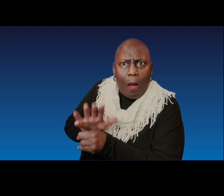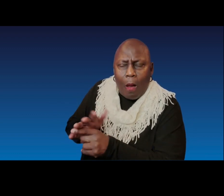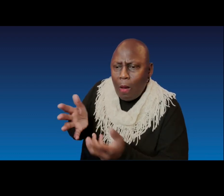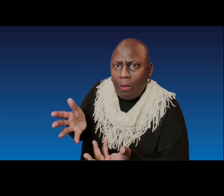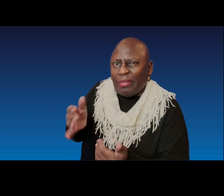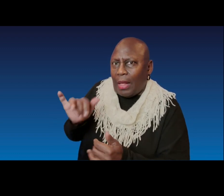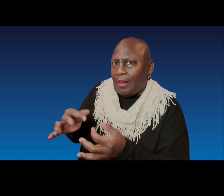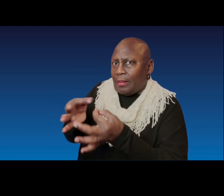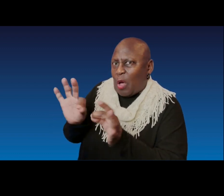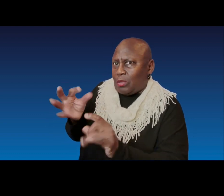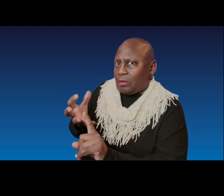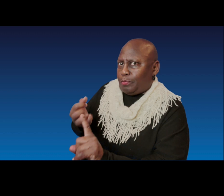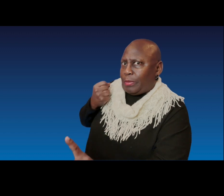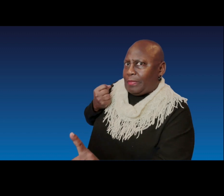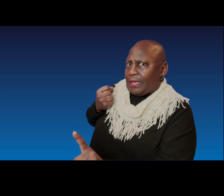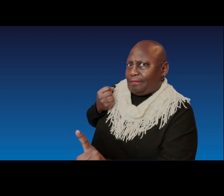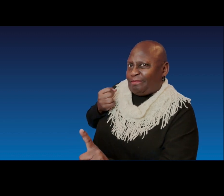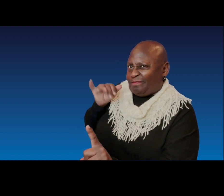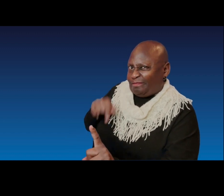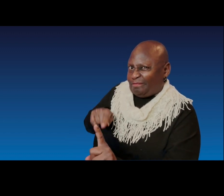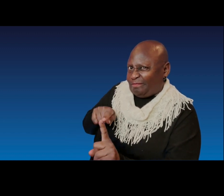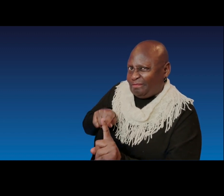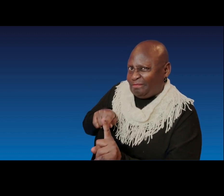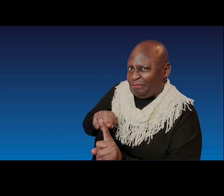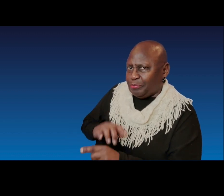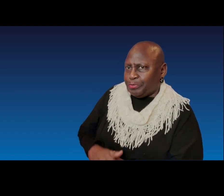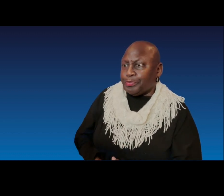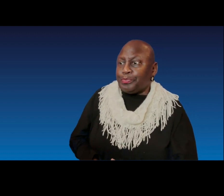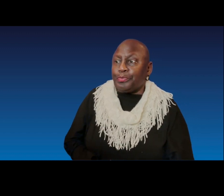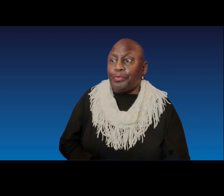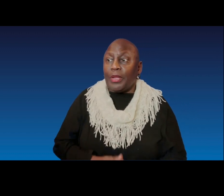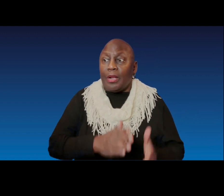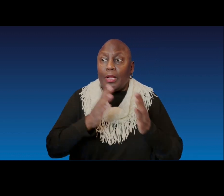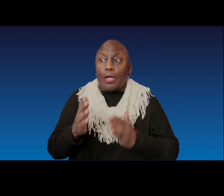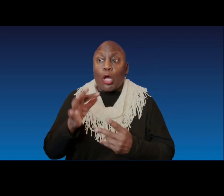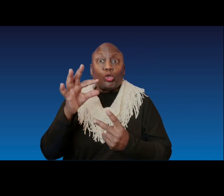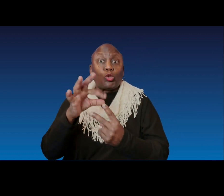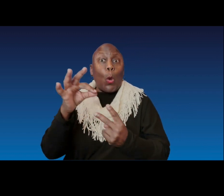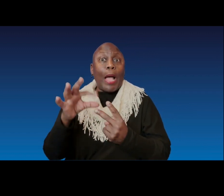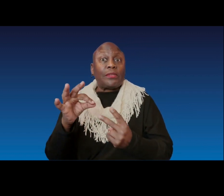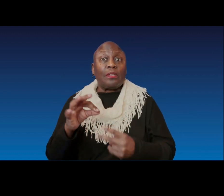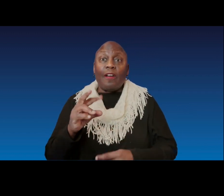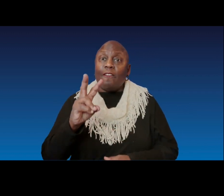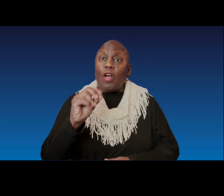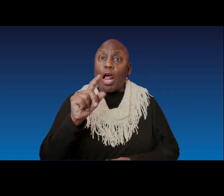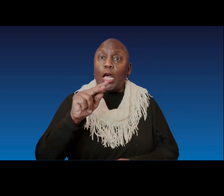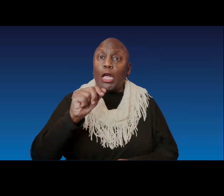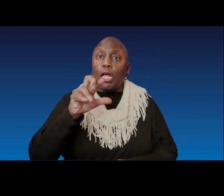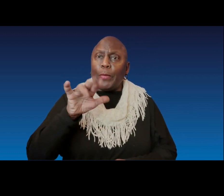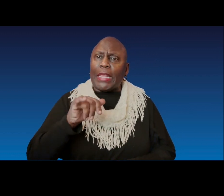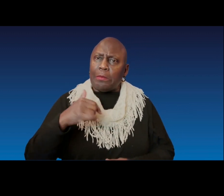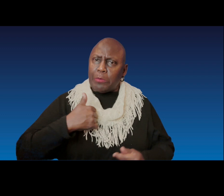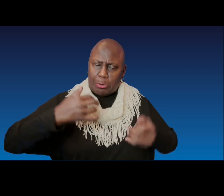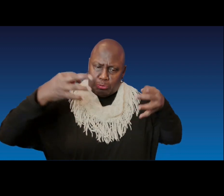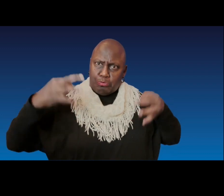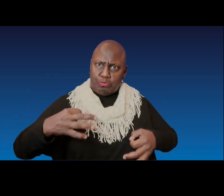But if language exposure is not there, that's language deprivation. Next, is choices.